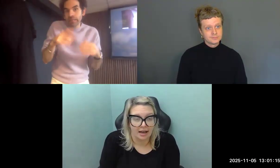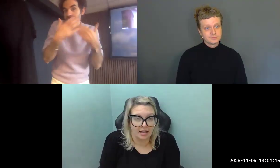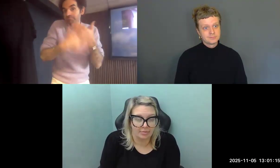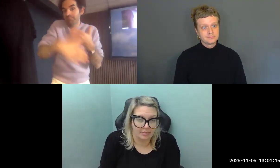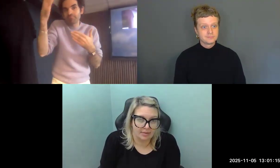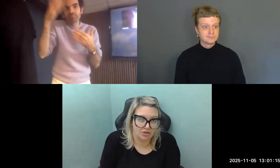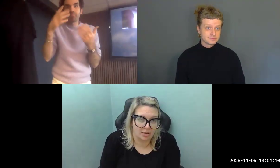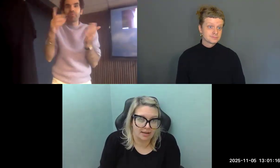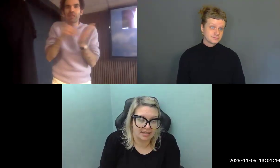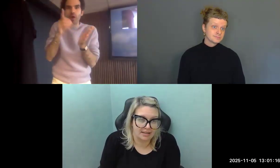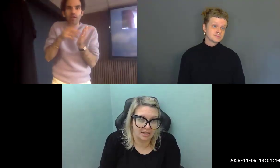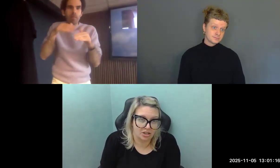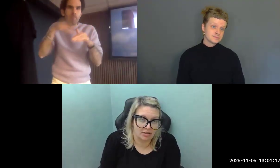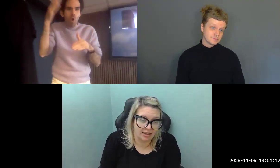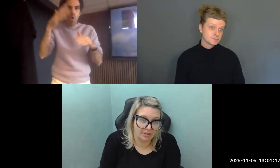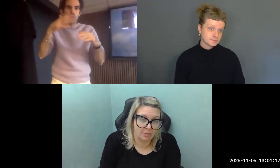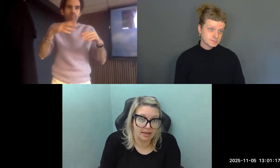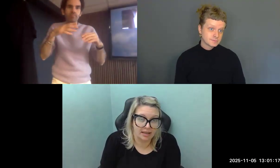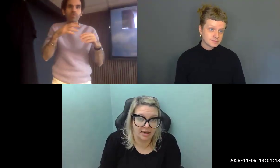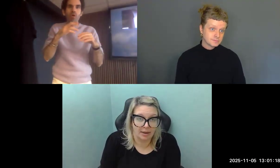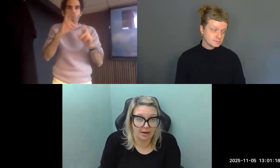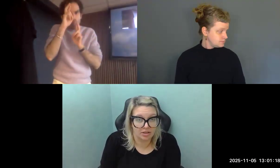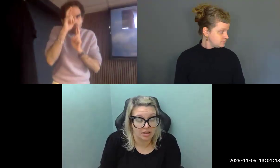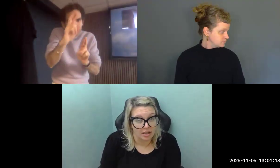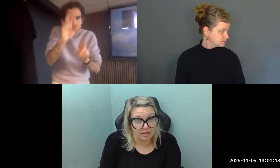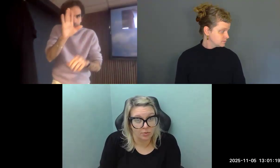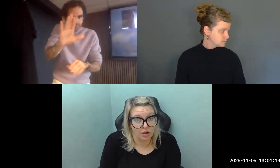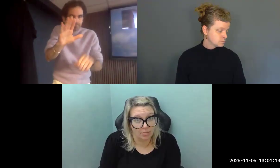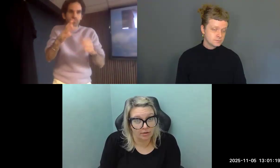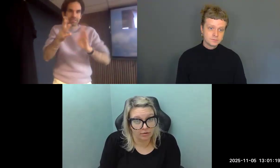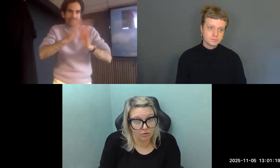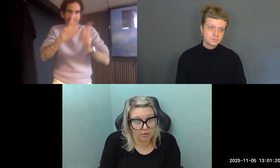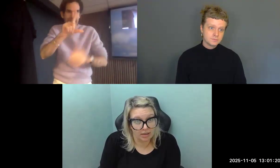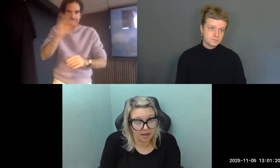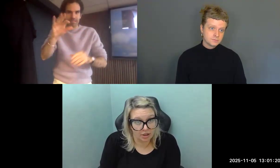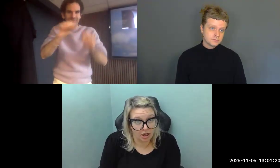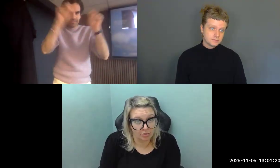, extrapolated in the dictionary. I think when we're thinking about this work moving forward, I would hope